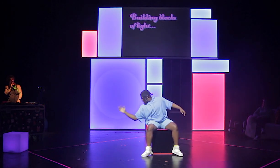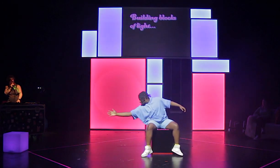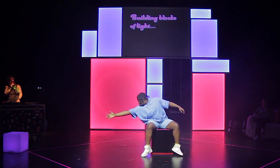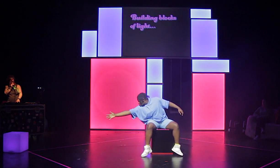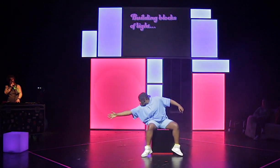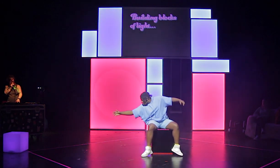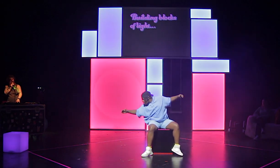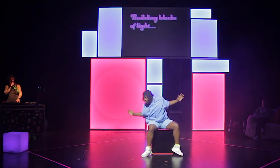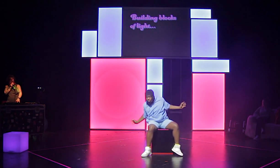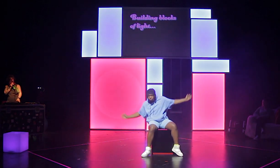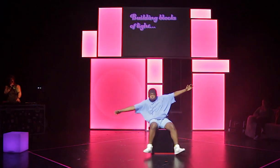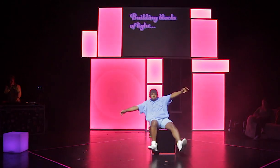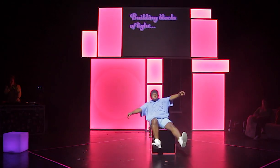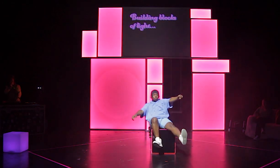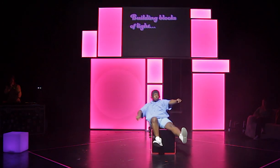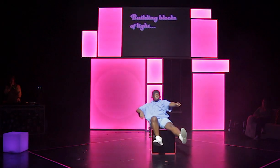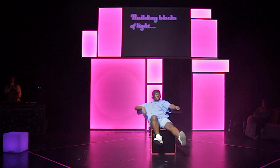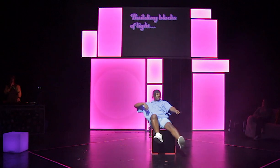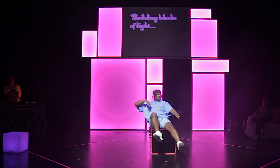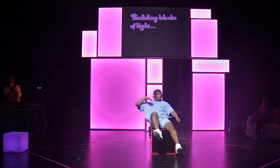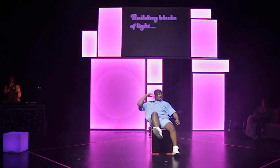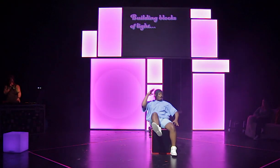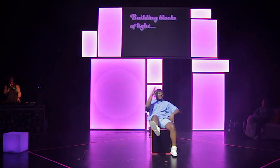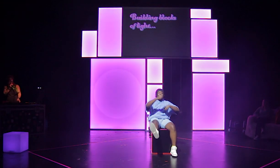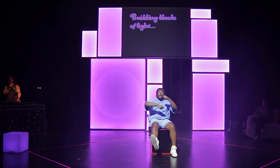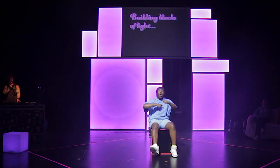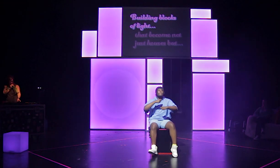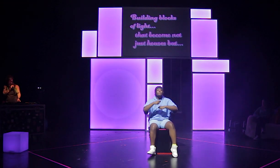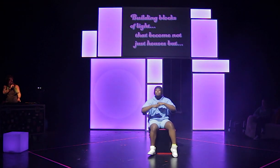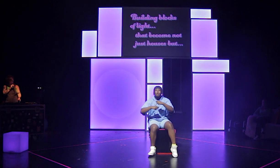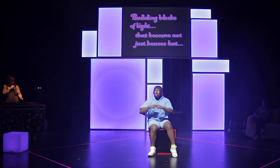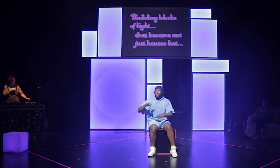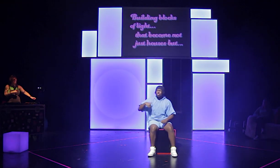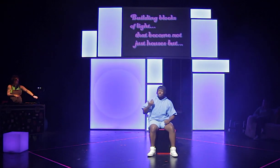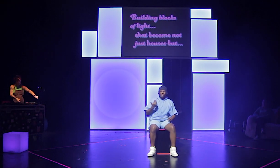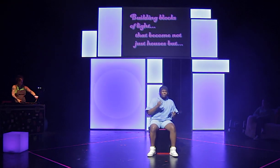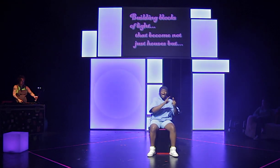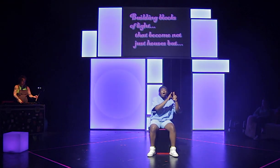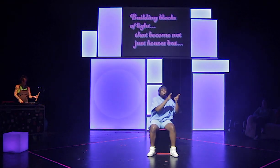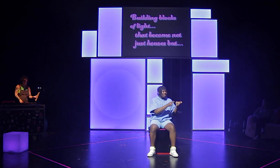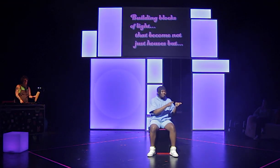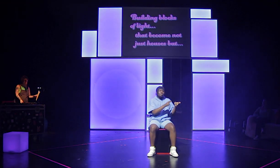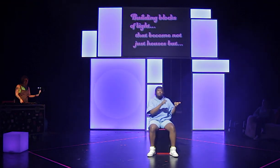That become not just houses,